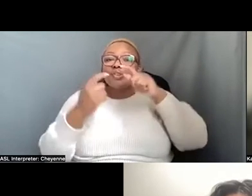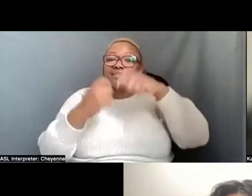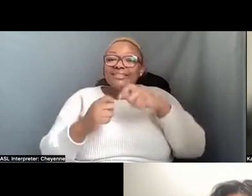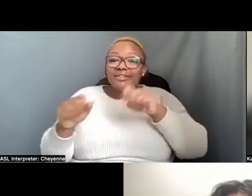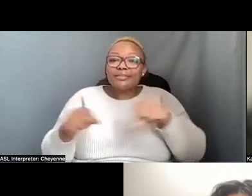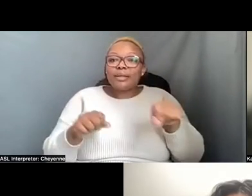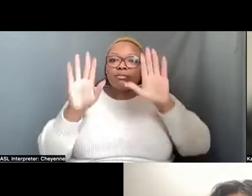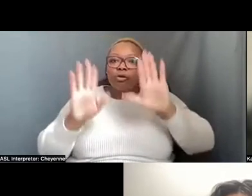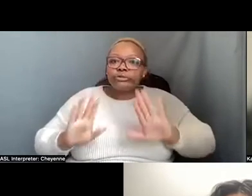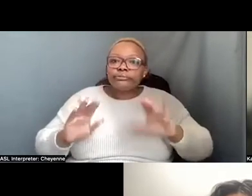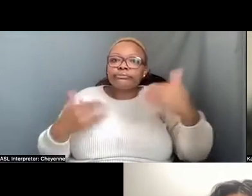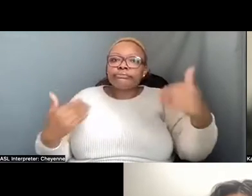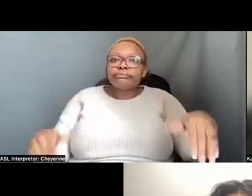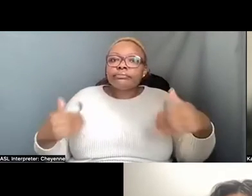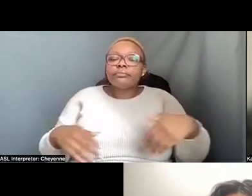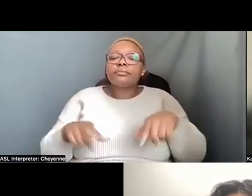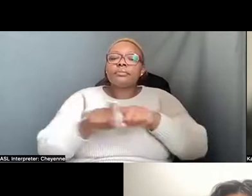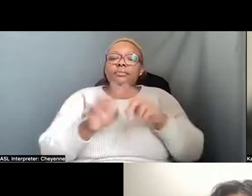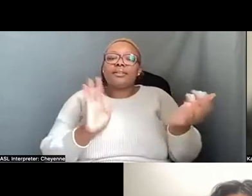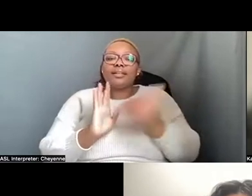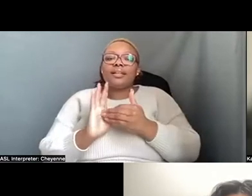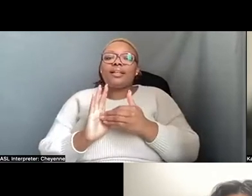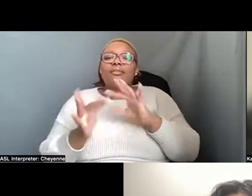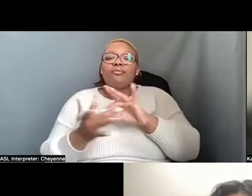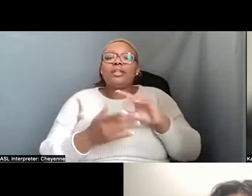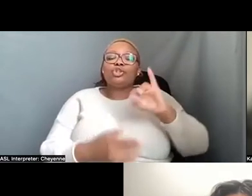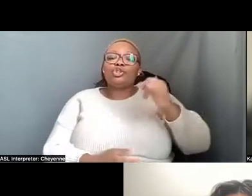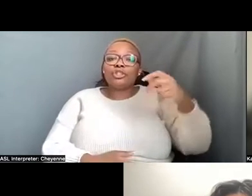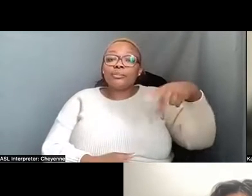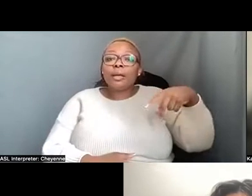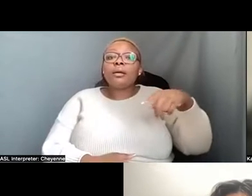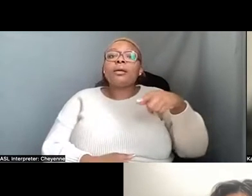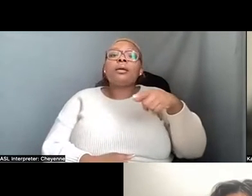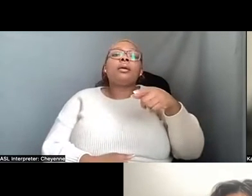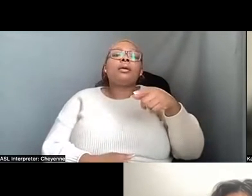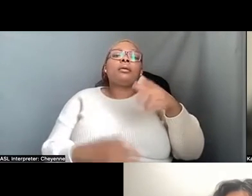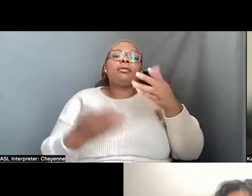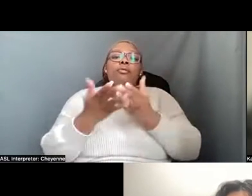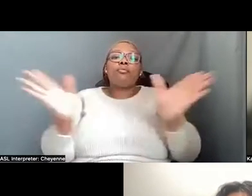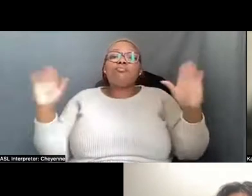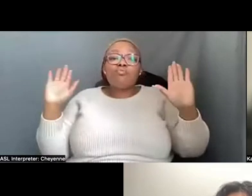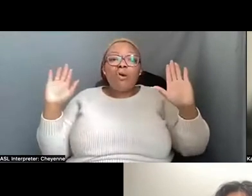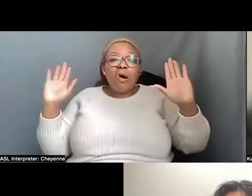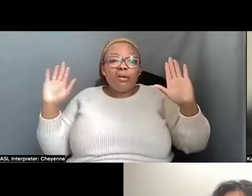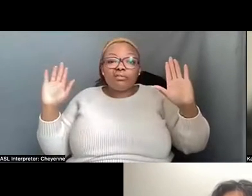Again, I would just in terms of journalistic practice, broad strokes. What's your research process?